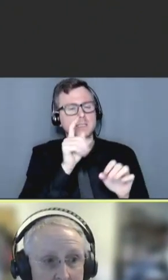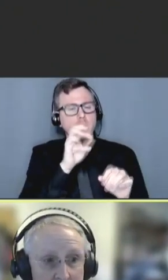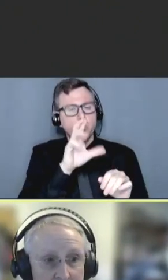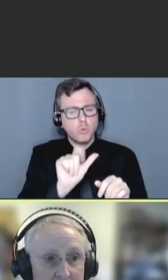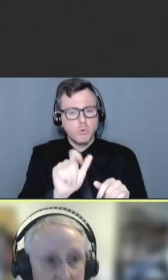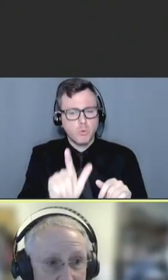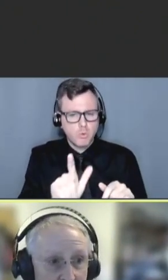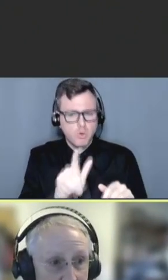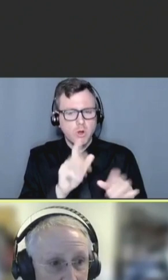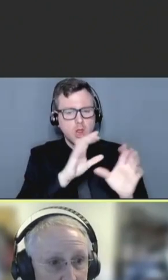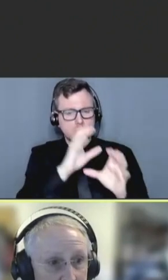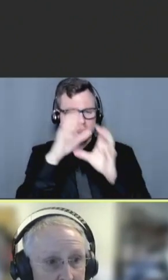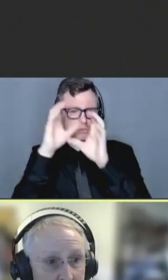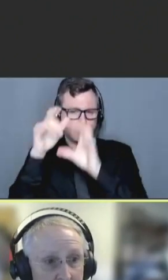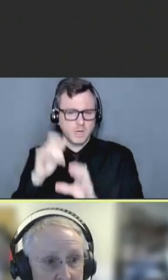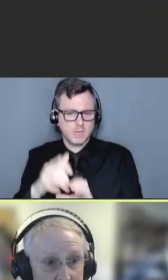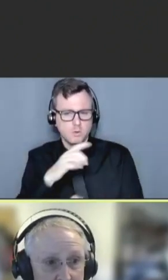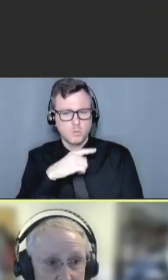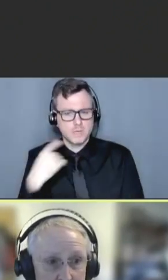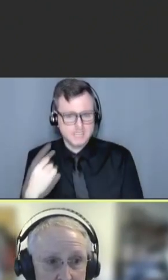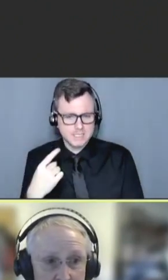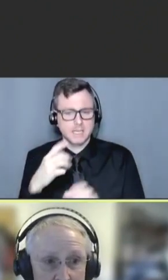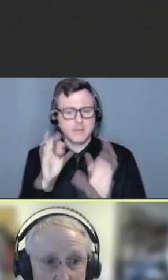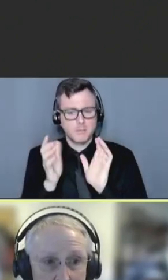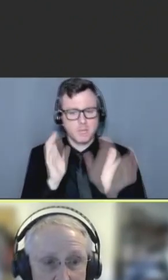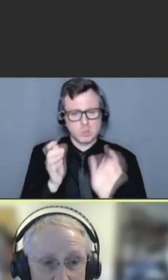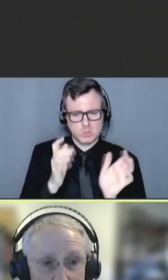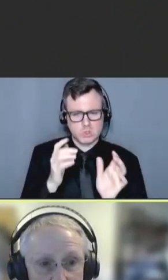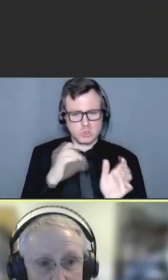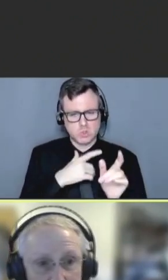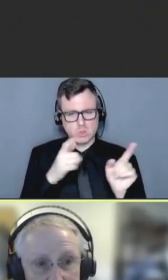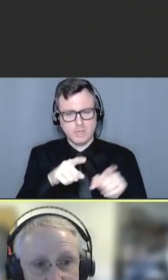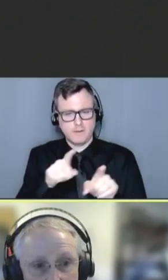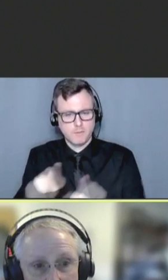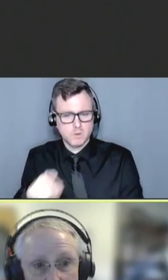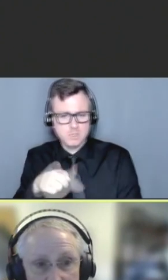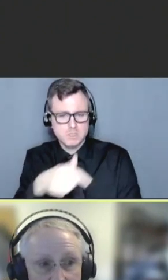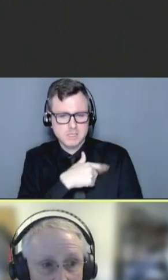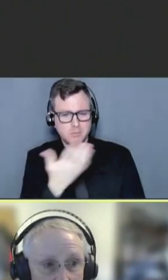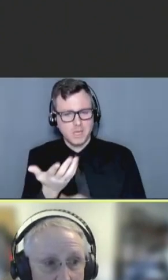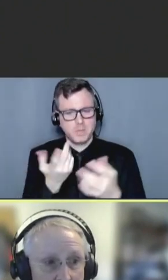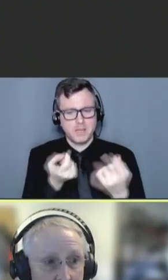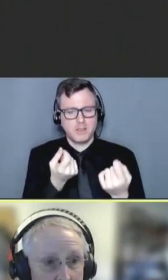unmeasured confounding, such as the results may be influenced by confounders that vary over time.